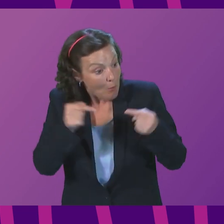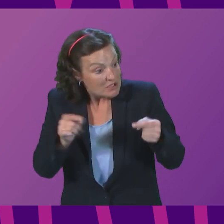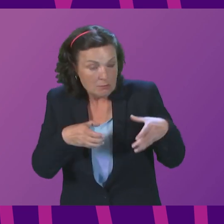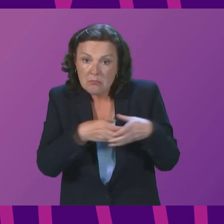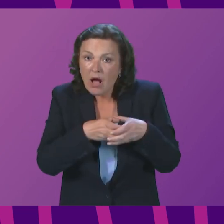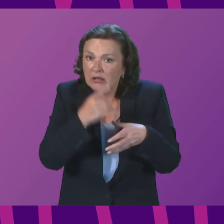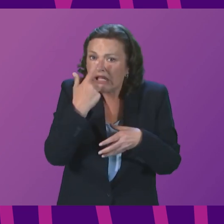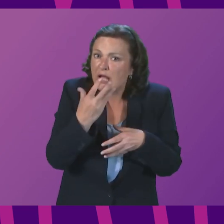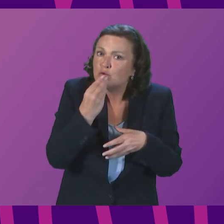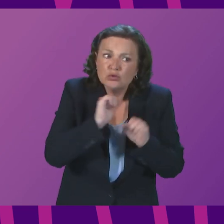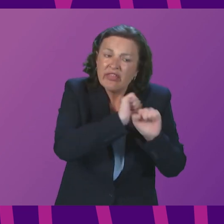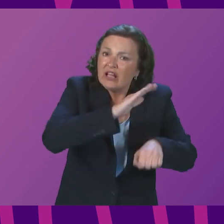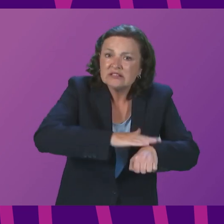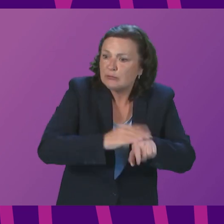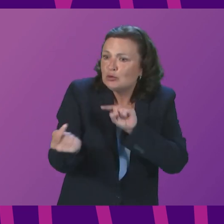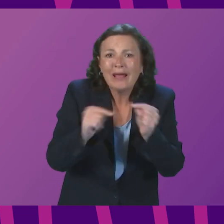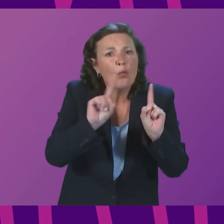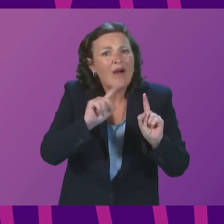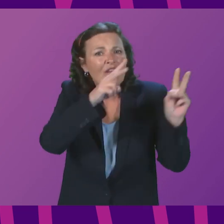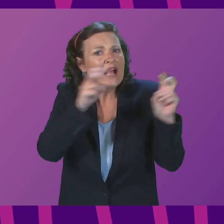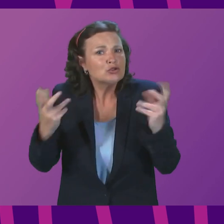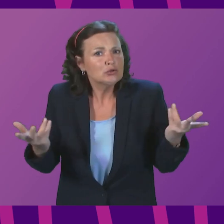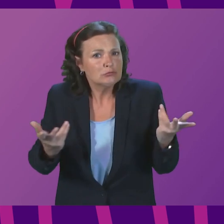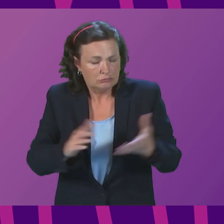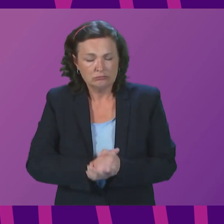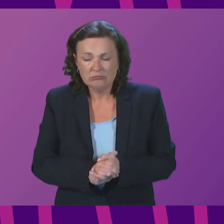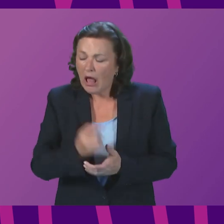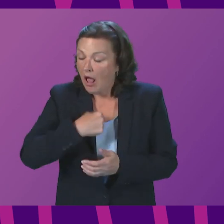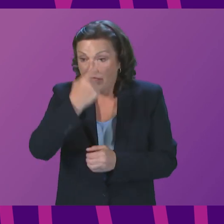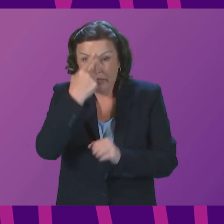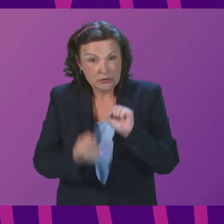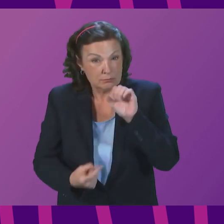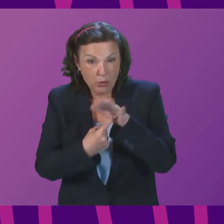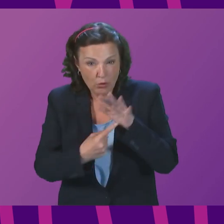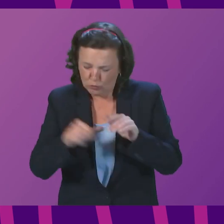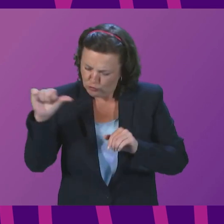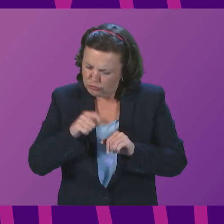in their time. It is important that we have vigorous and robust debate on such issues in the Parliament,